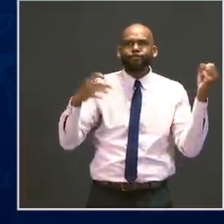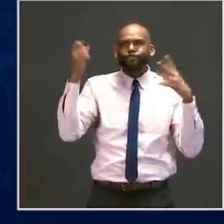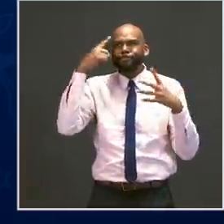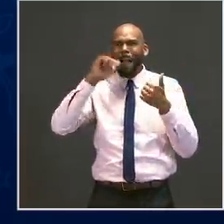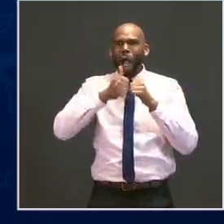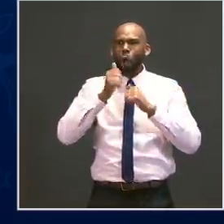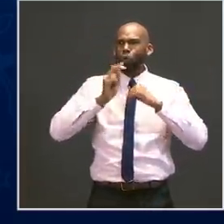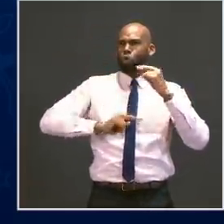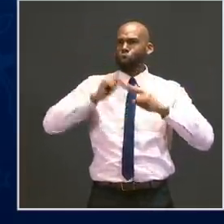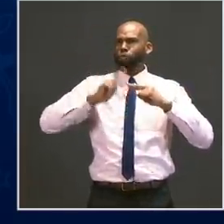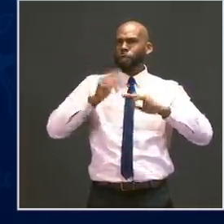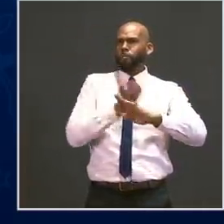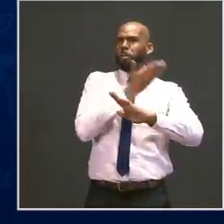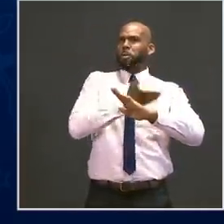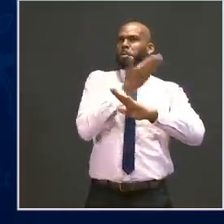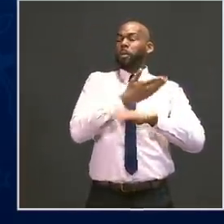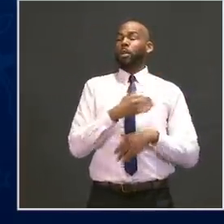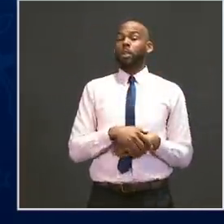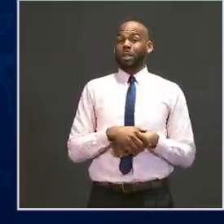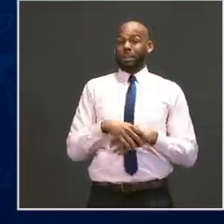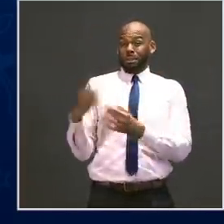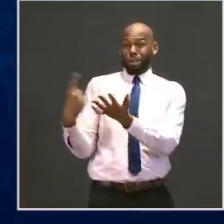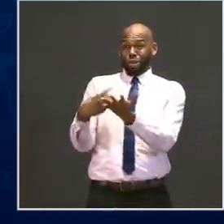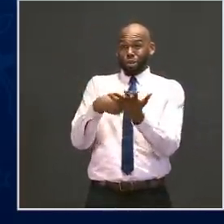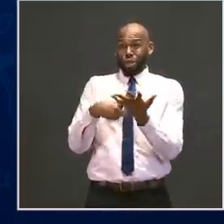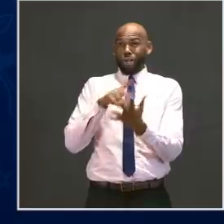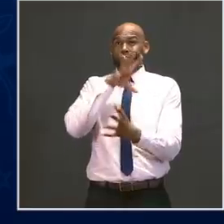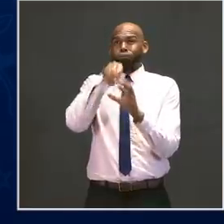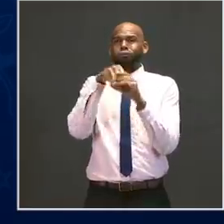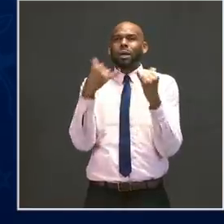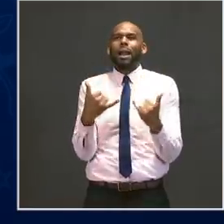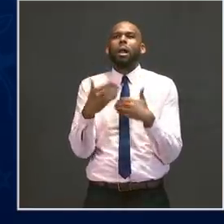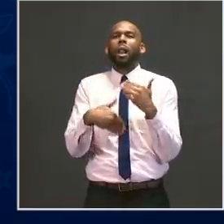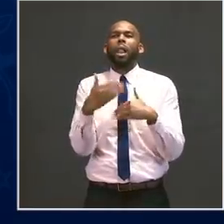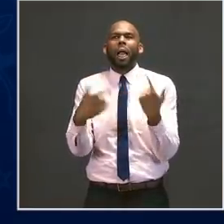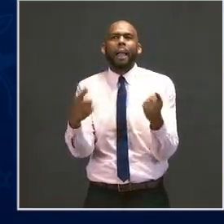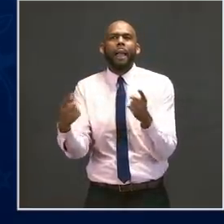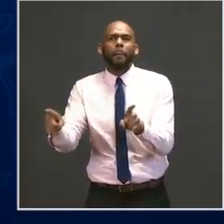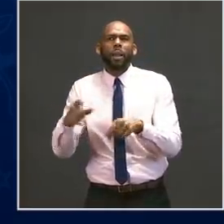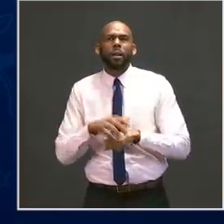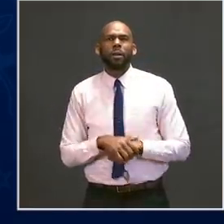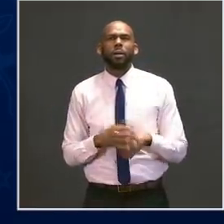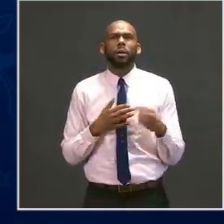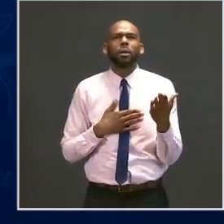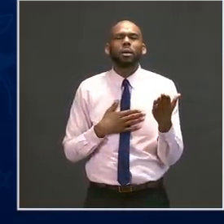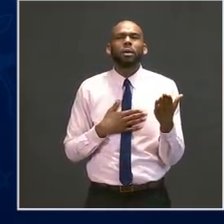So those discussions and engagements are ongoing. The Press: And then, lastly, on -- I want to ask you about foreign leader calls.